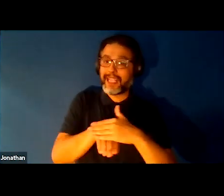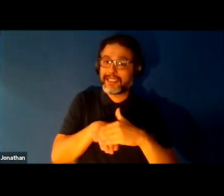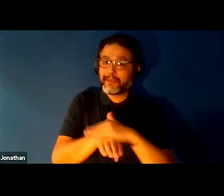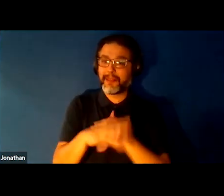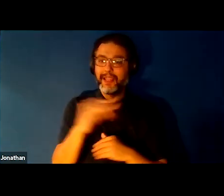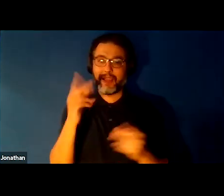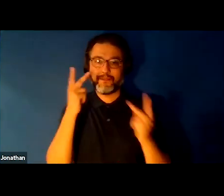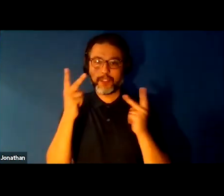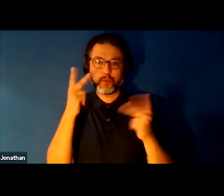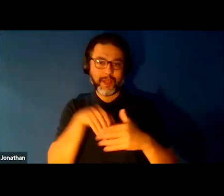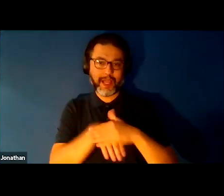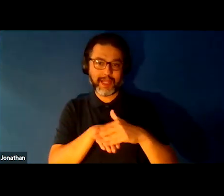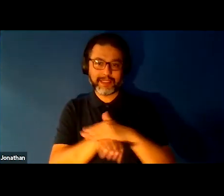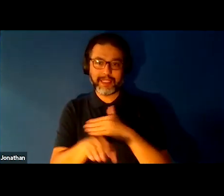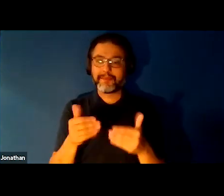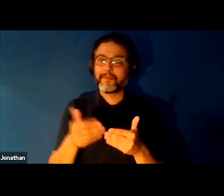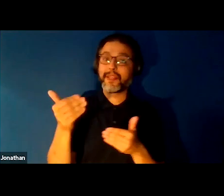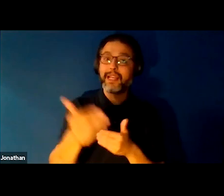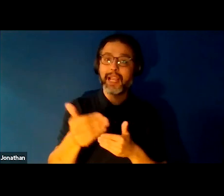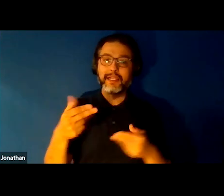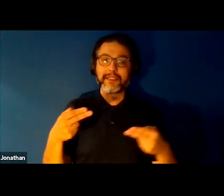Next slide.